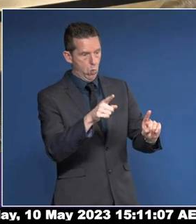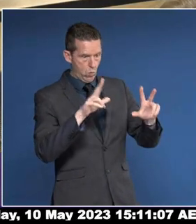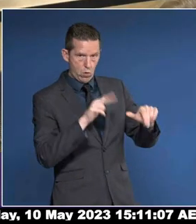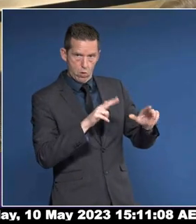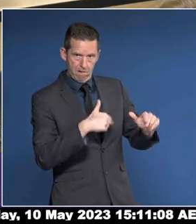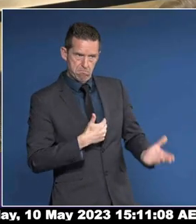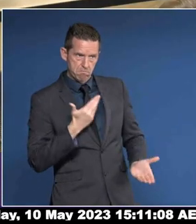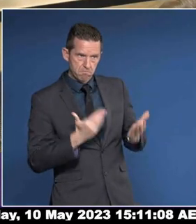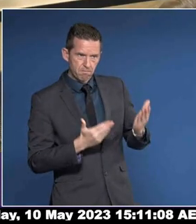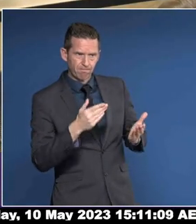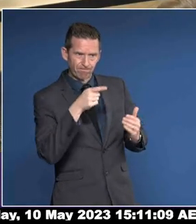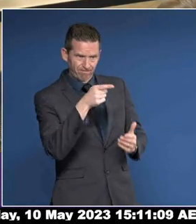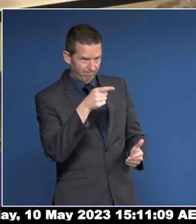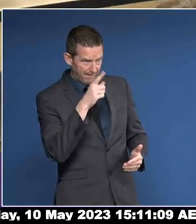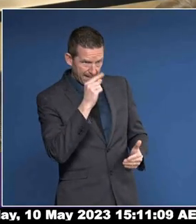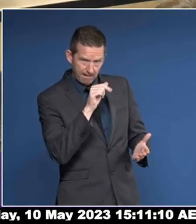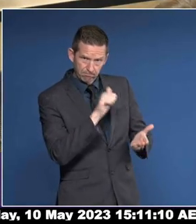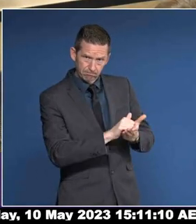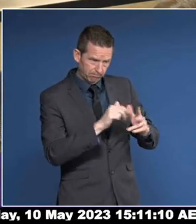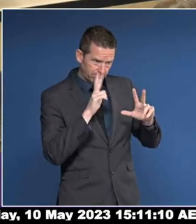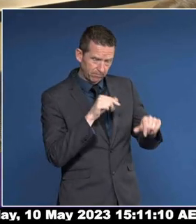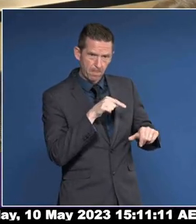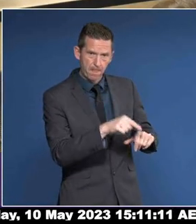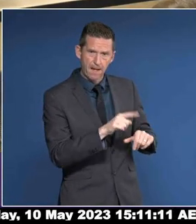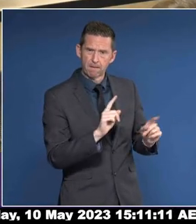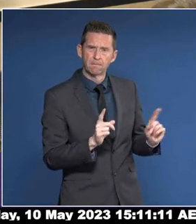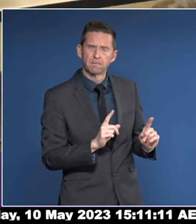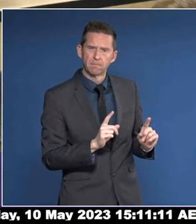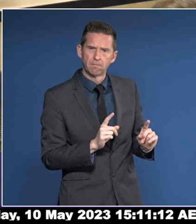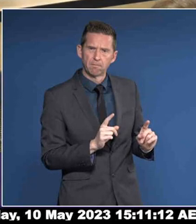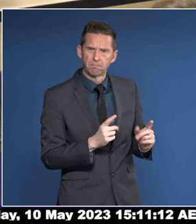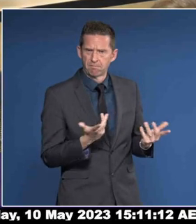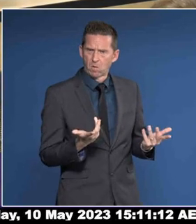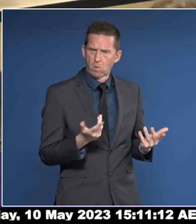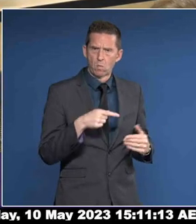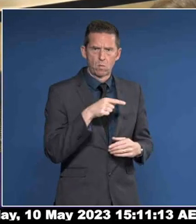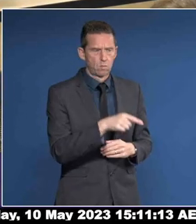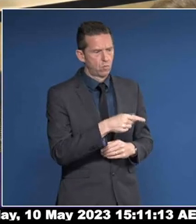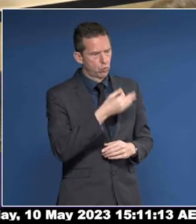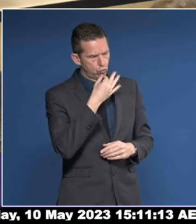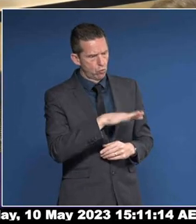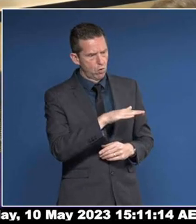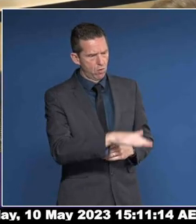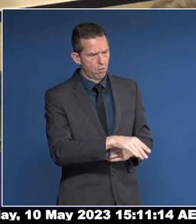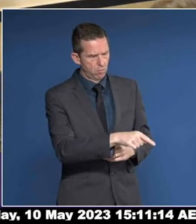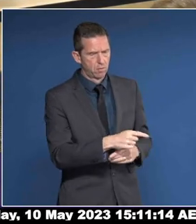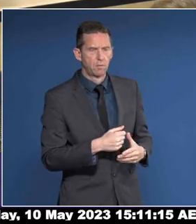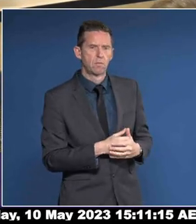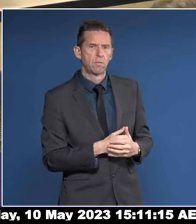appropriately engage in the process, where does the child or the young person's focus or voice get heard?